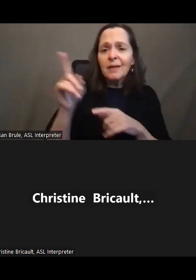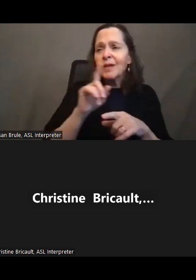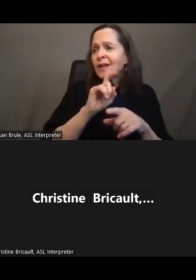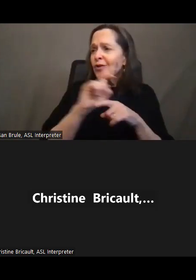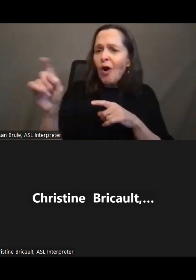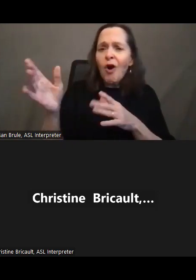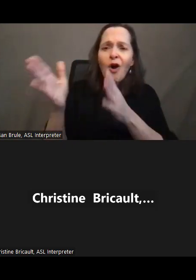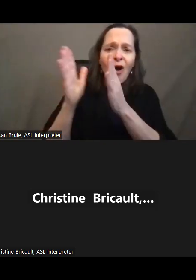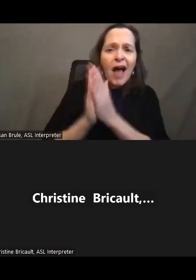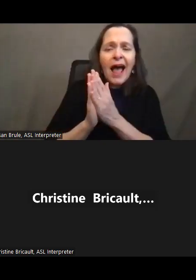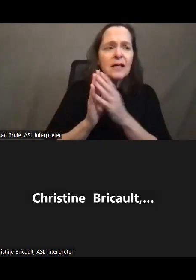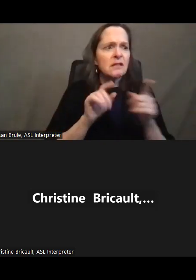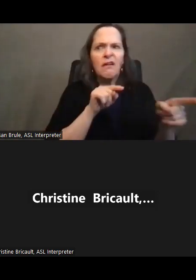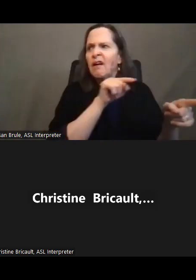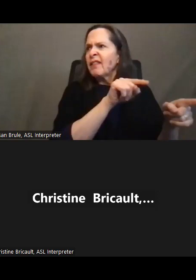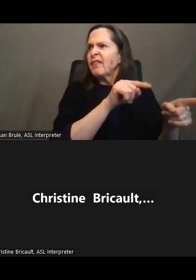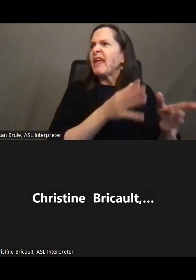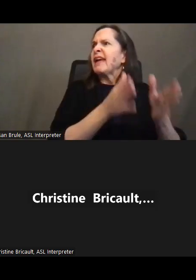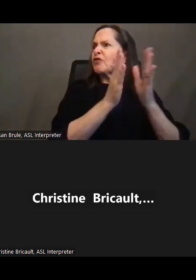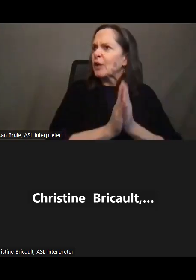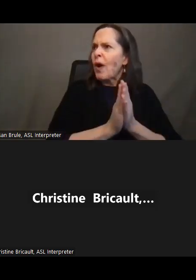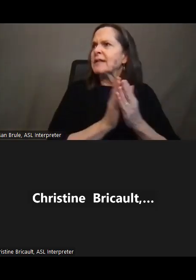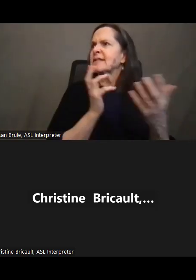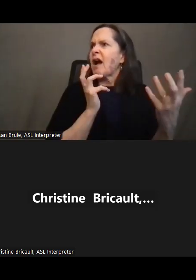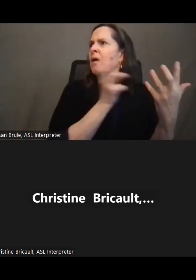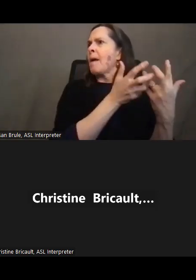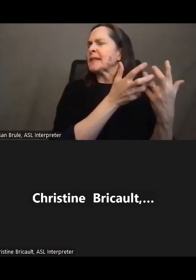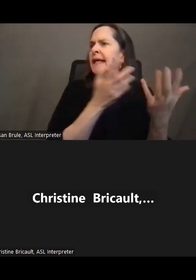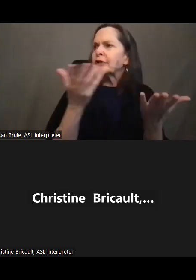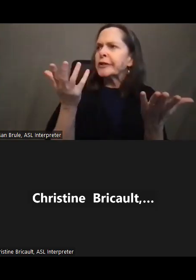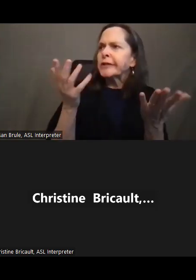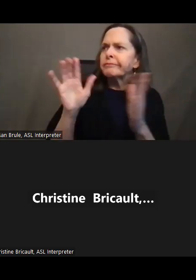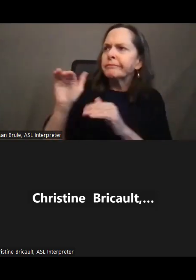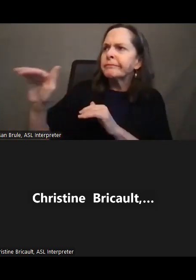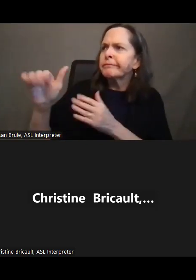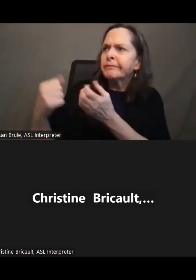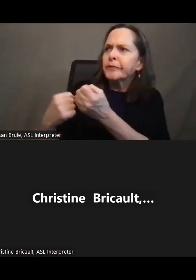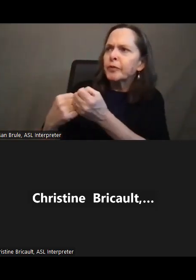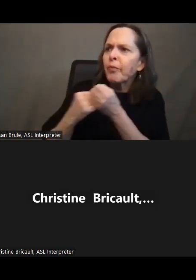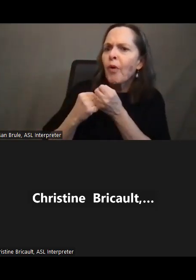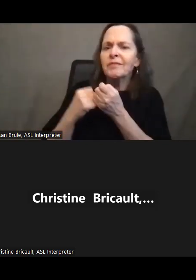and they will offer feedback and ideas. It's really helpful.